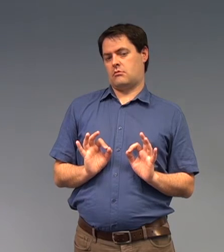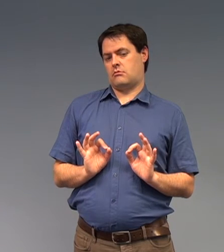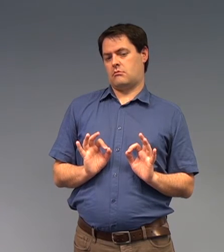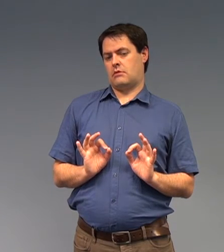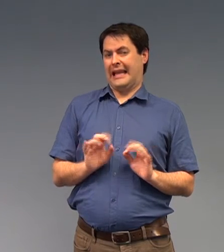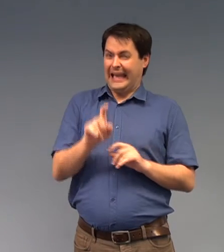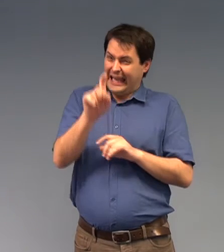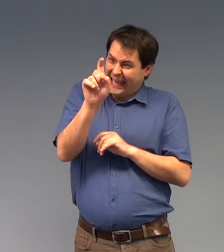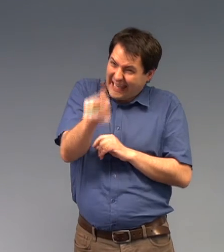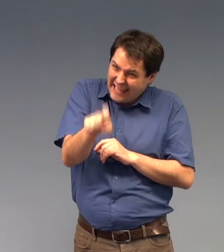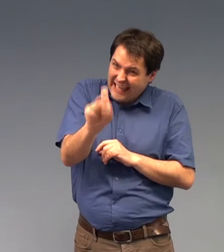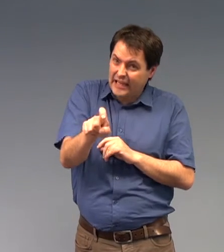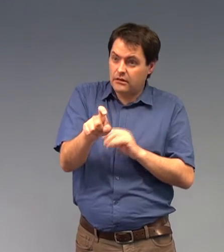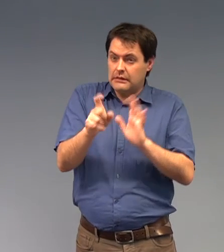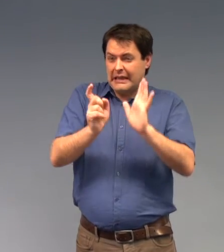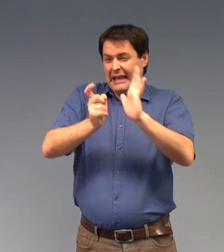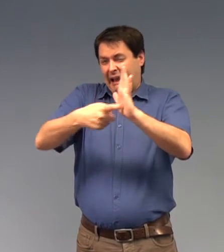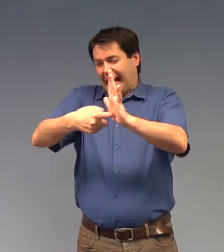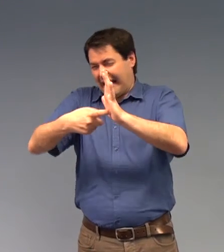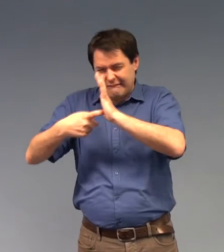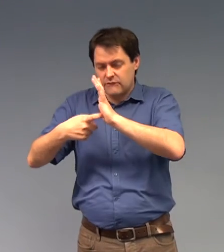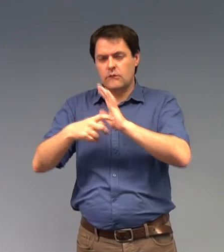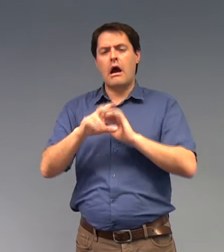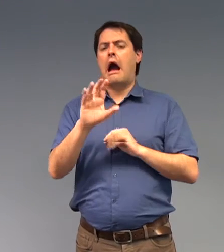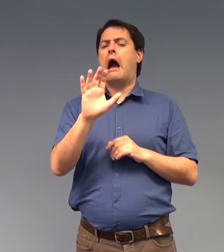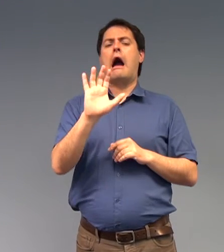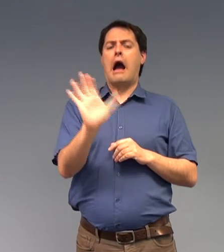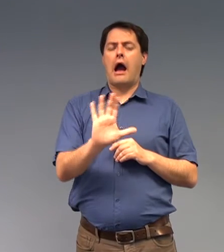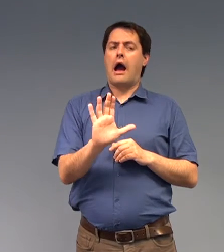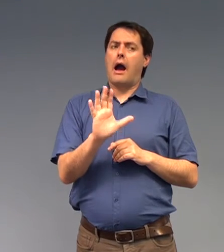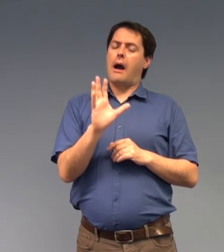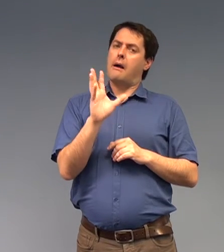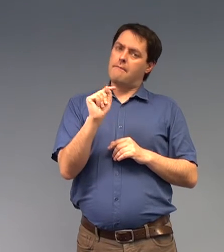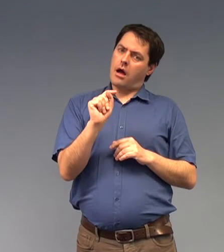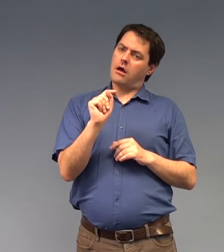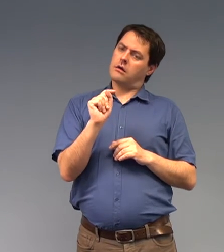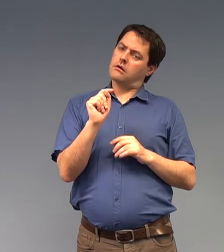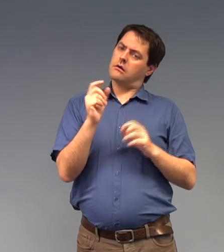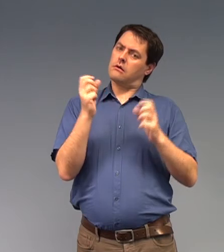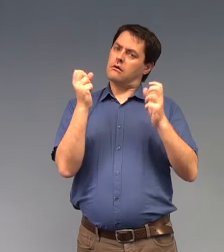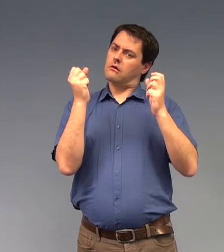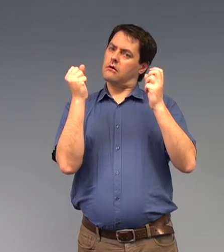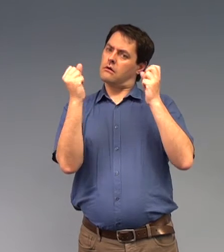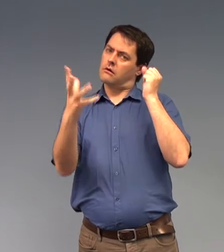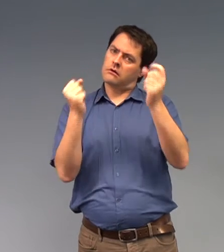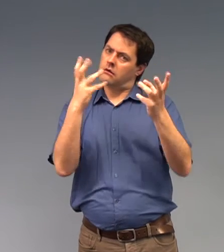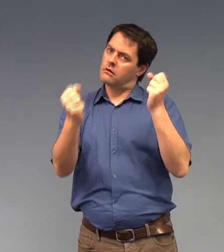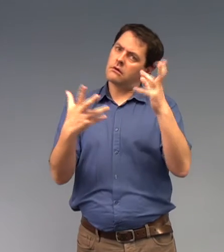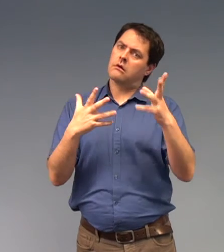And again, here, it looks like it's the translator's decisions to add those enrichments.